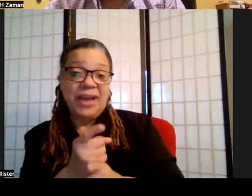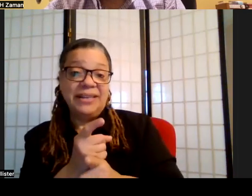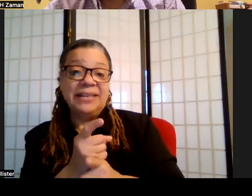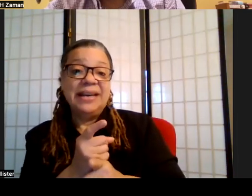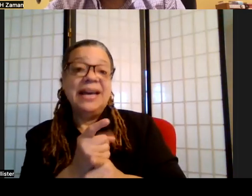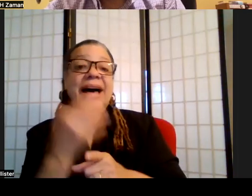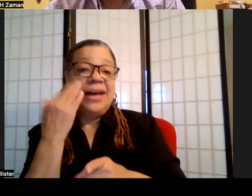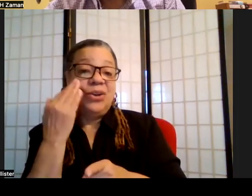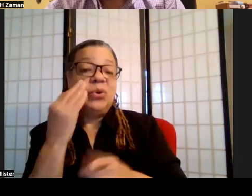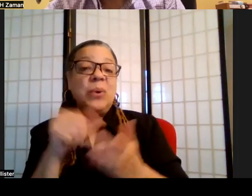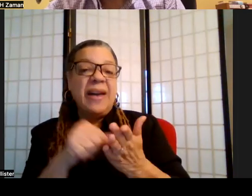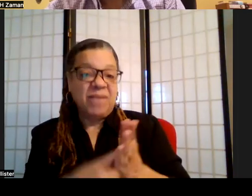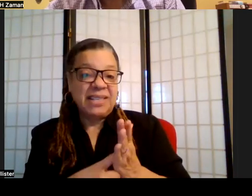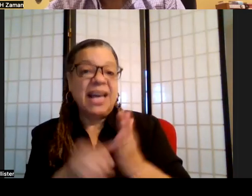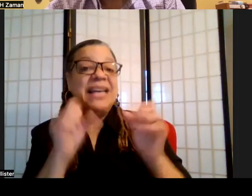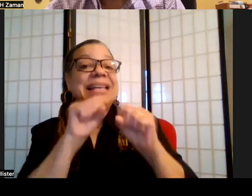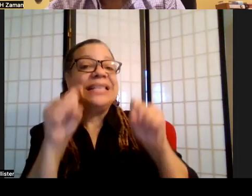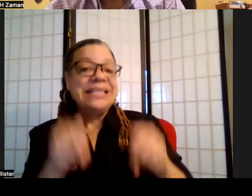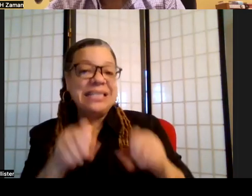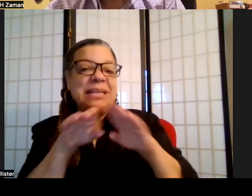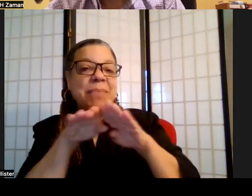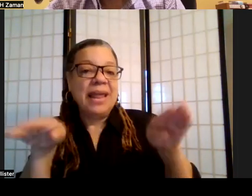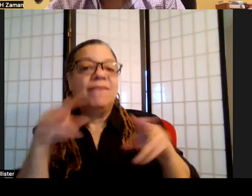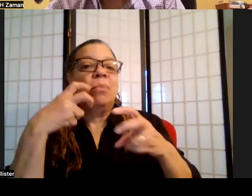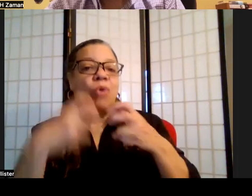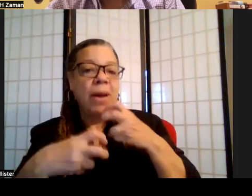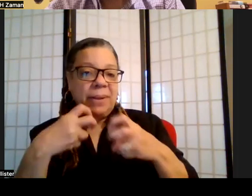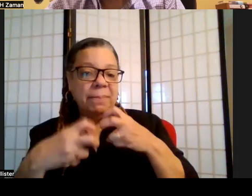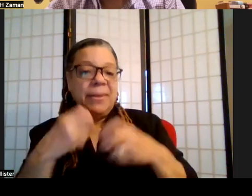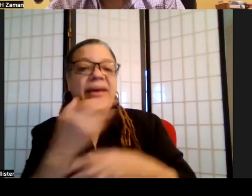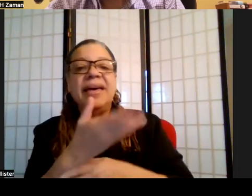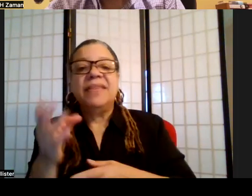uh, it's a system level problem, and that things like social policy,